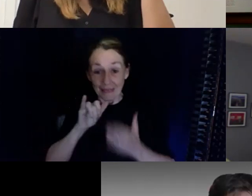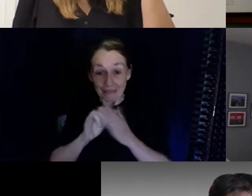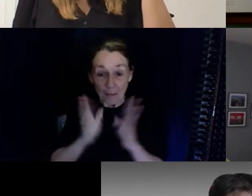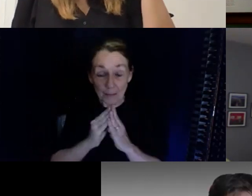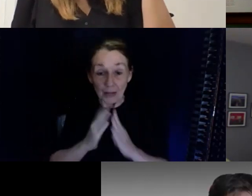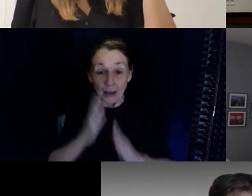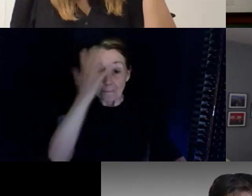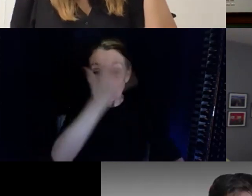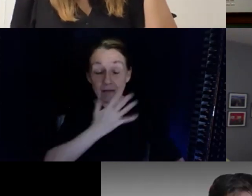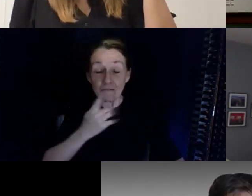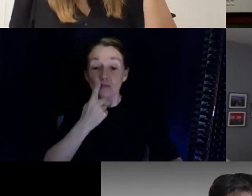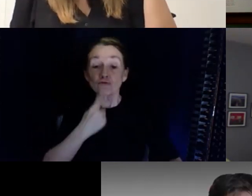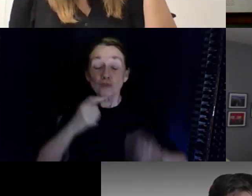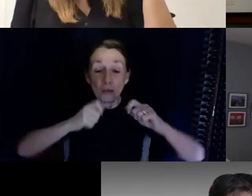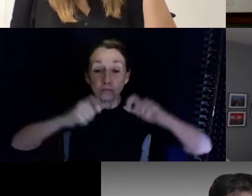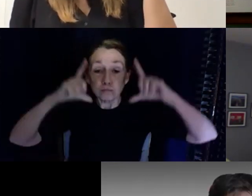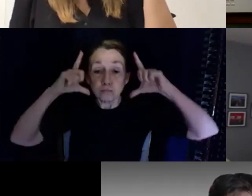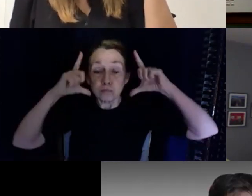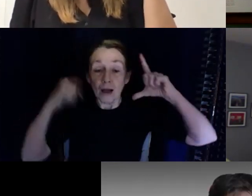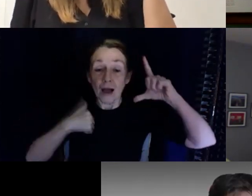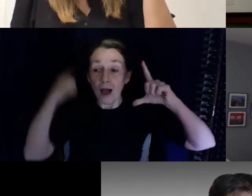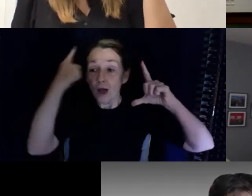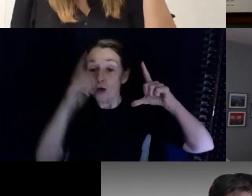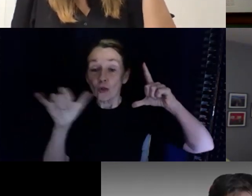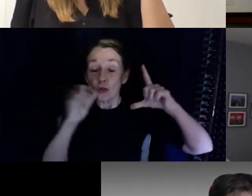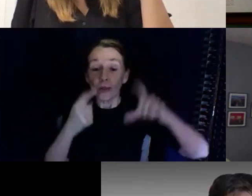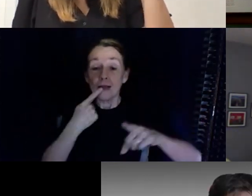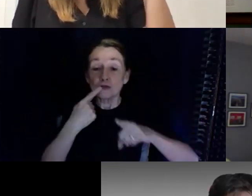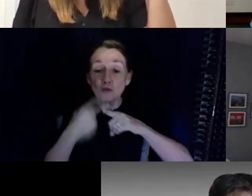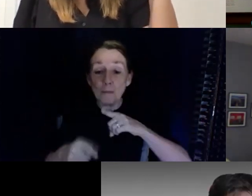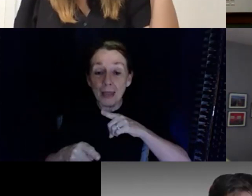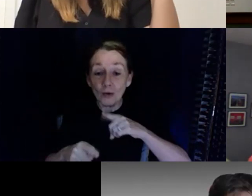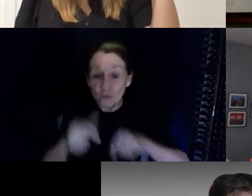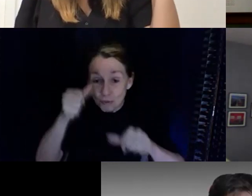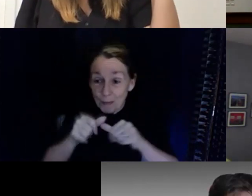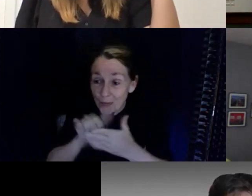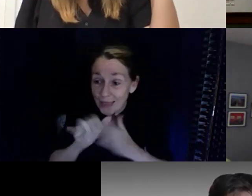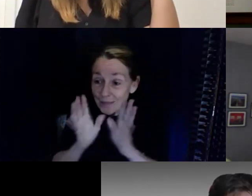I THINK I DID MISS THE FEBRUARY MEETING RIGHT BEFORE COVID HIT.